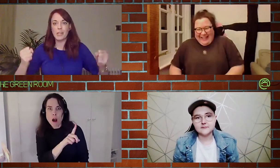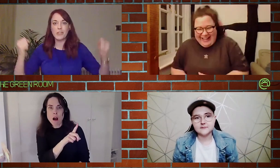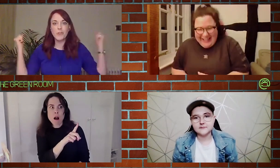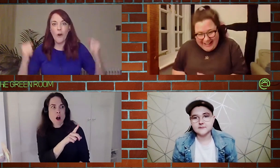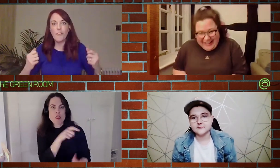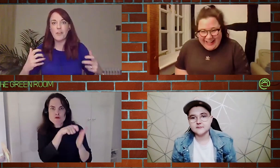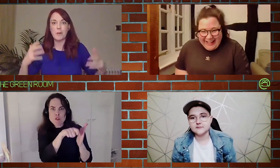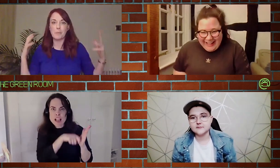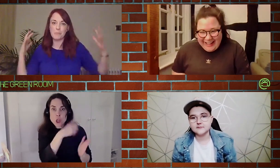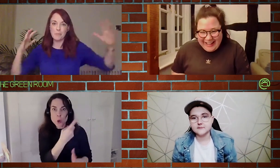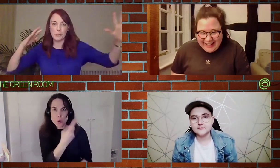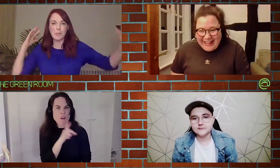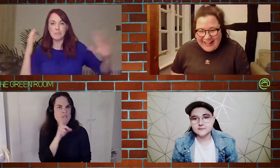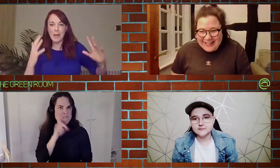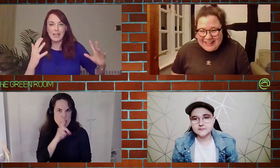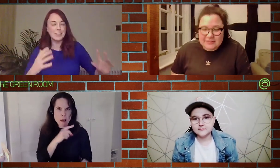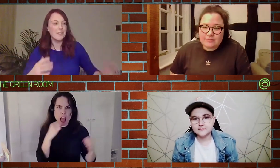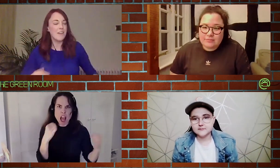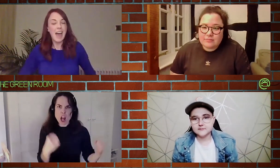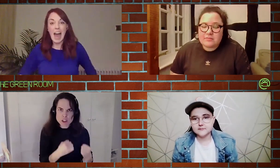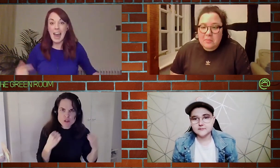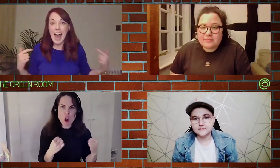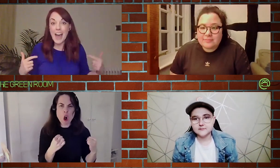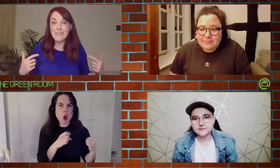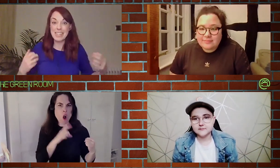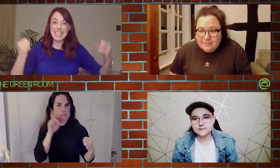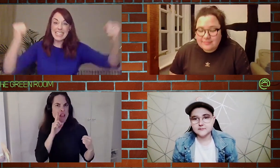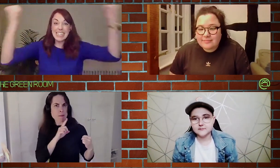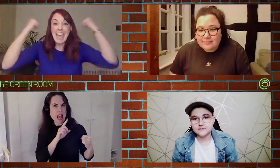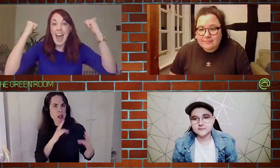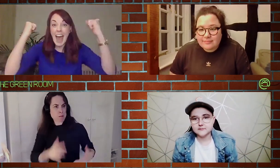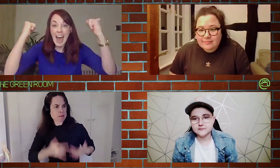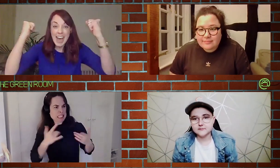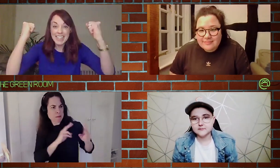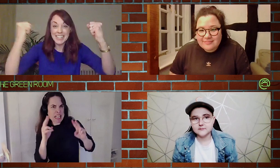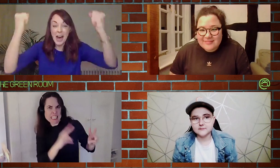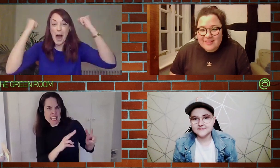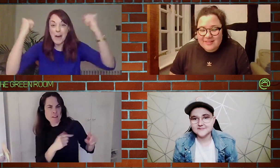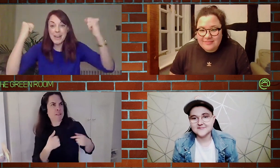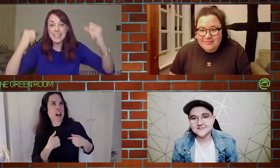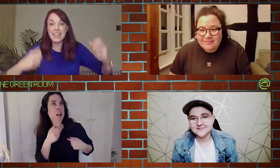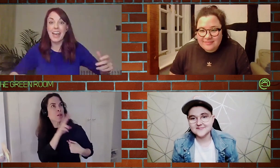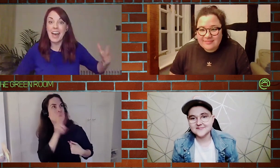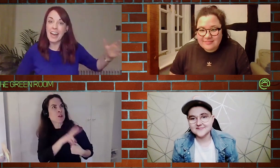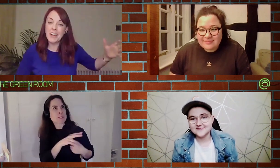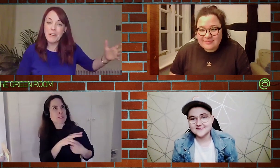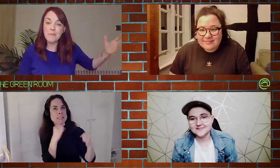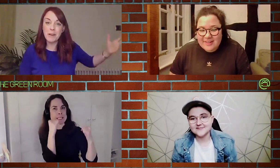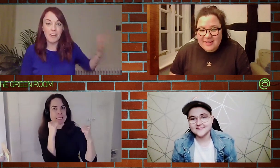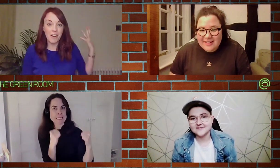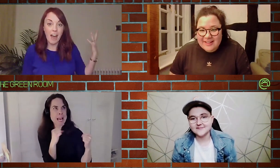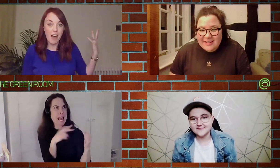strong female perspective. And I was like, yes! Amazing! And I went with my other half